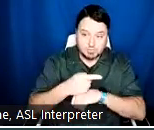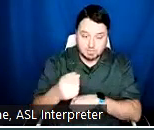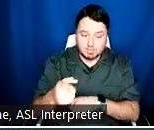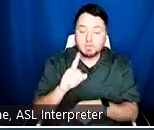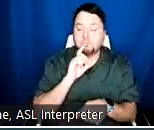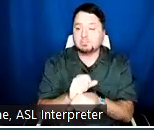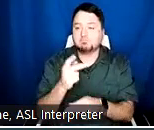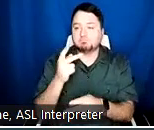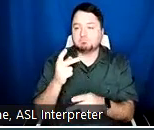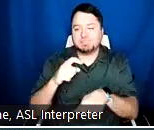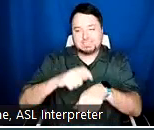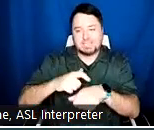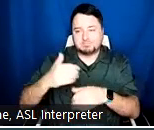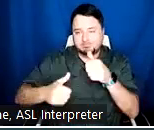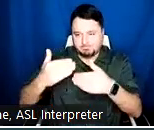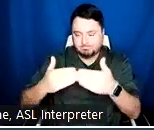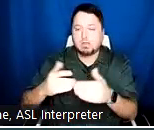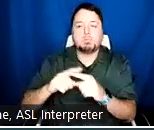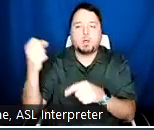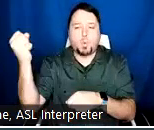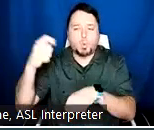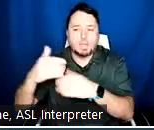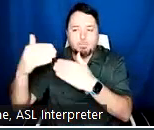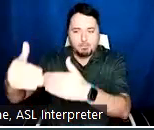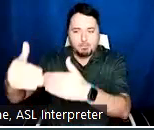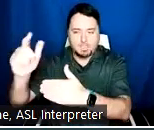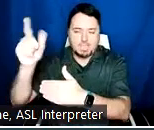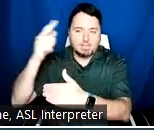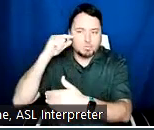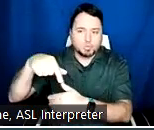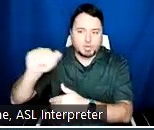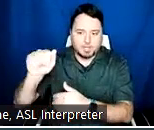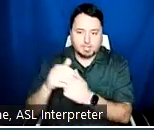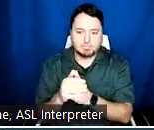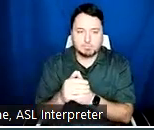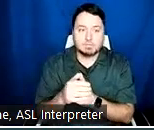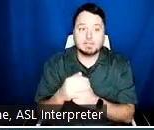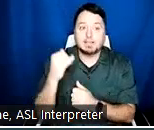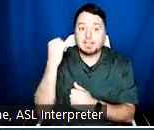keep some time for Q&A as well. We encourage you to use the chat box if you are experiencing any